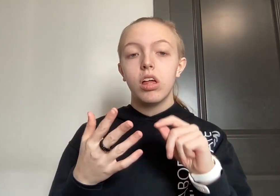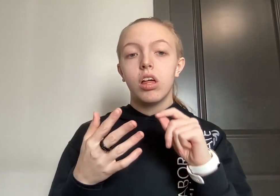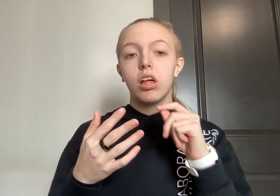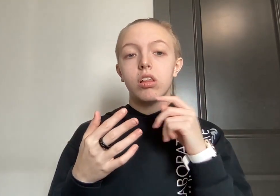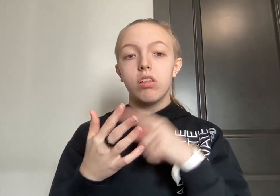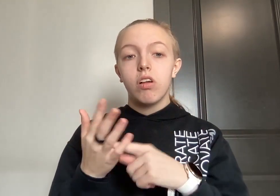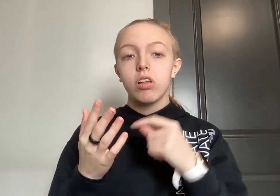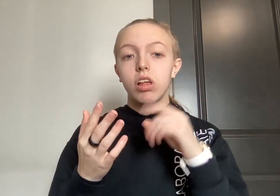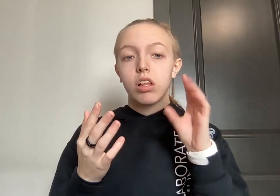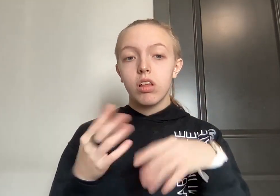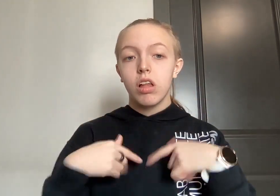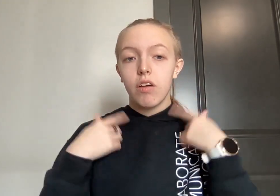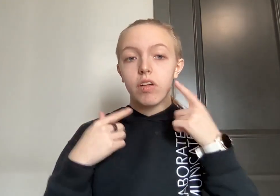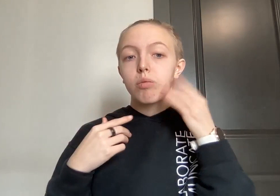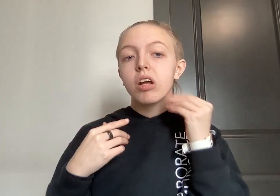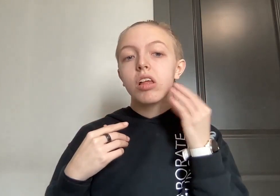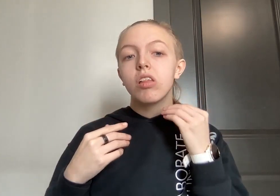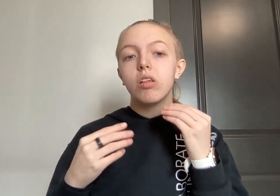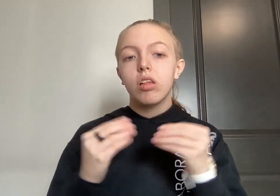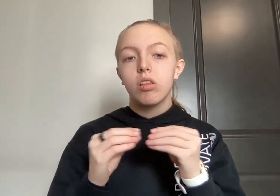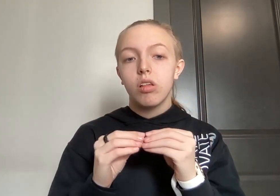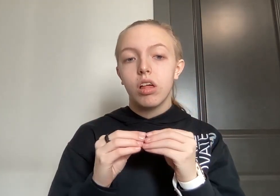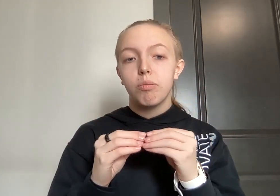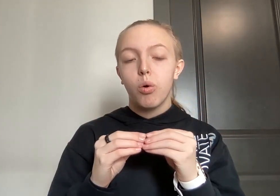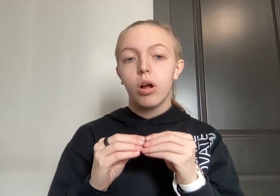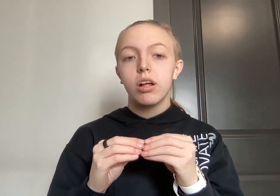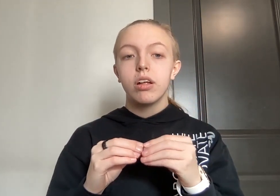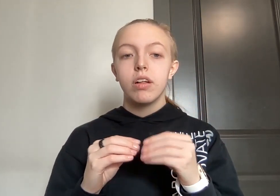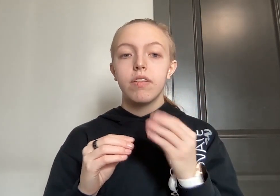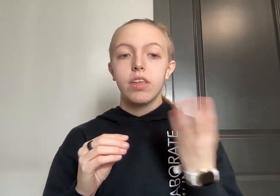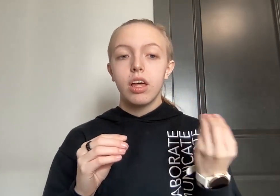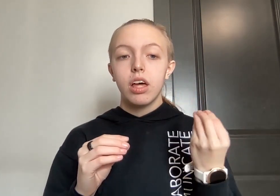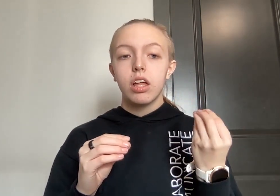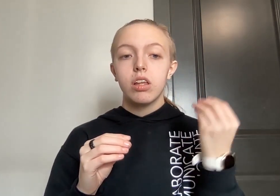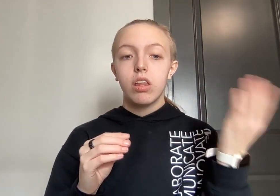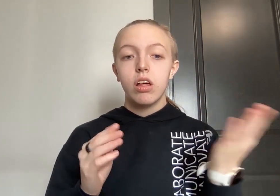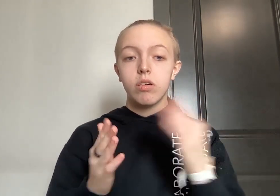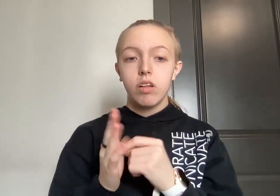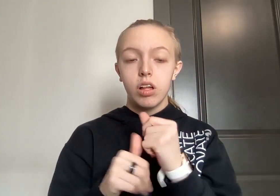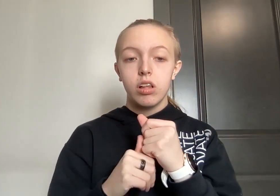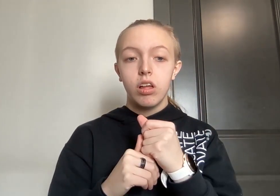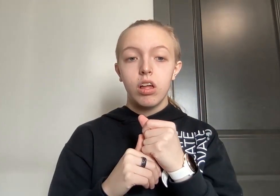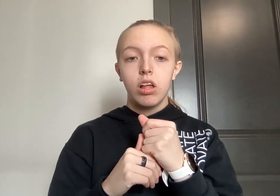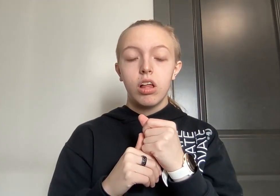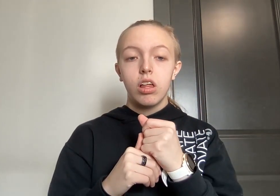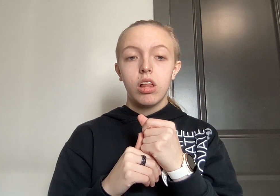discussing their life experiences and more. And they get